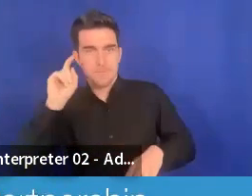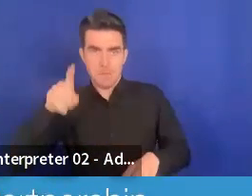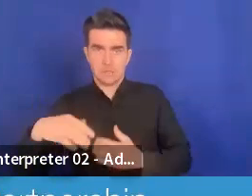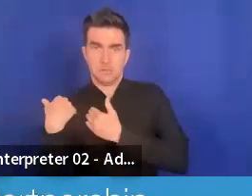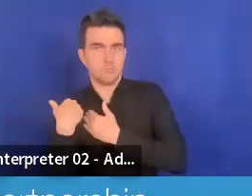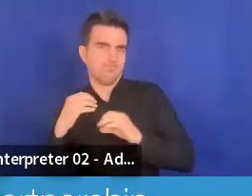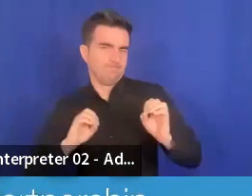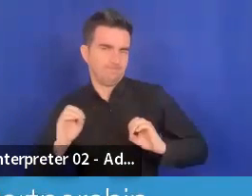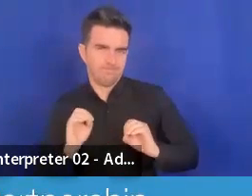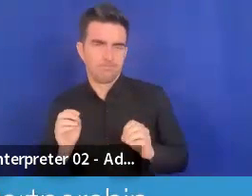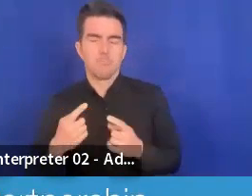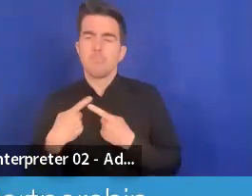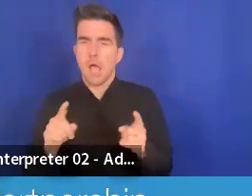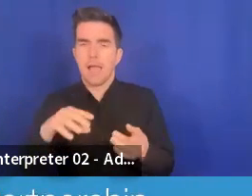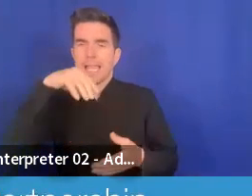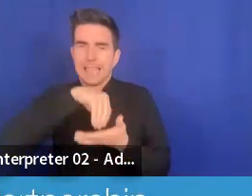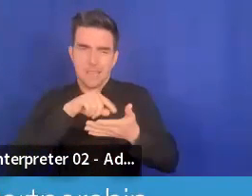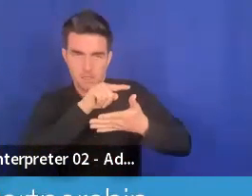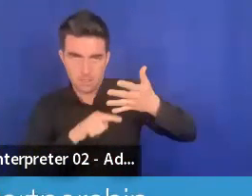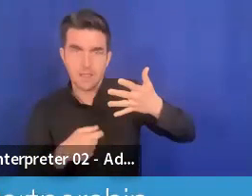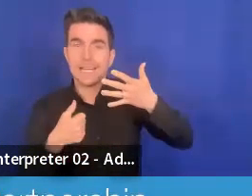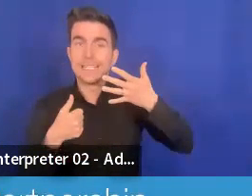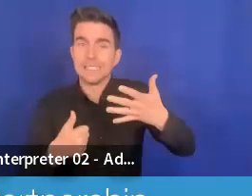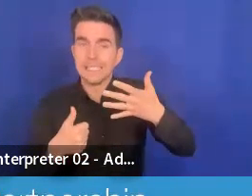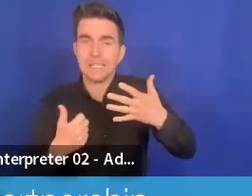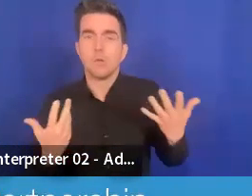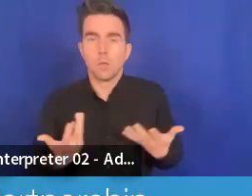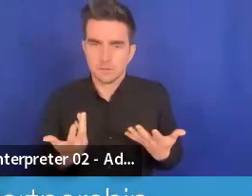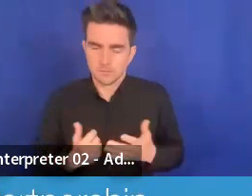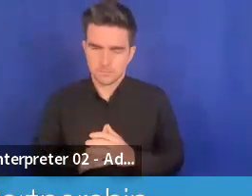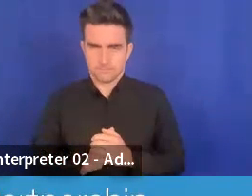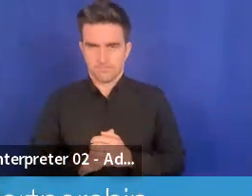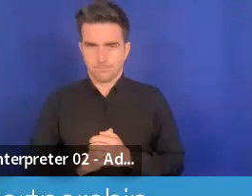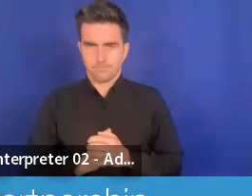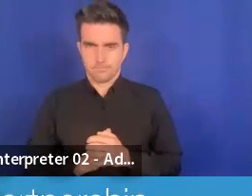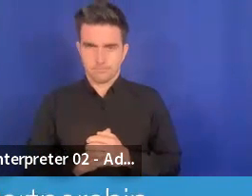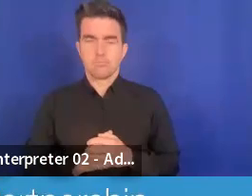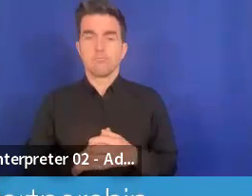That move together is about, you know, accountability not only multistakeholder kind of like partnership,